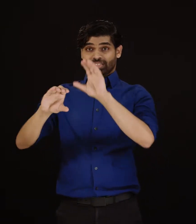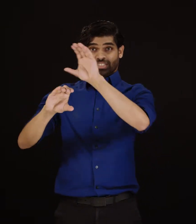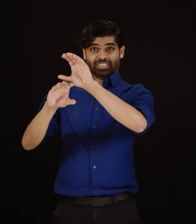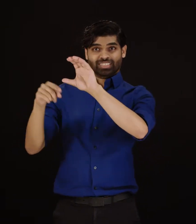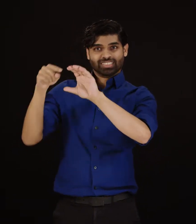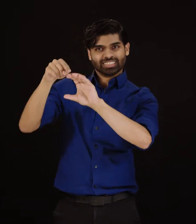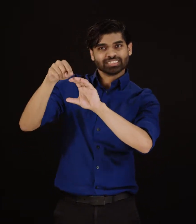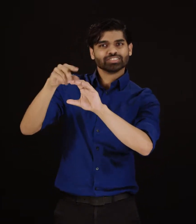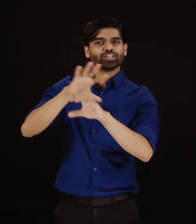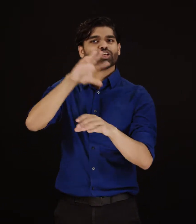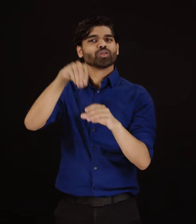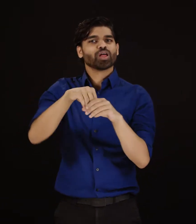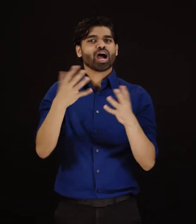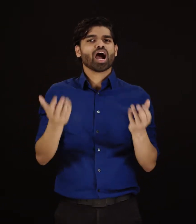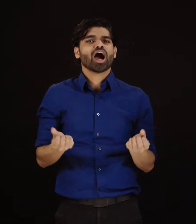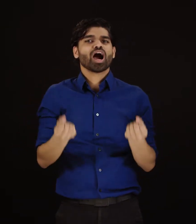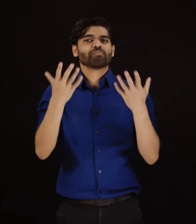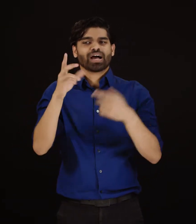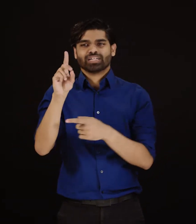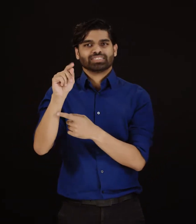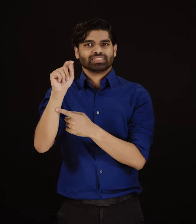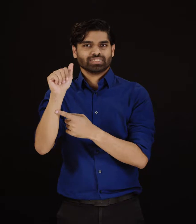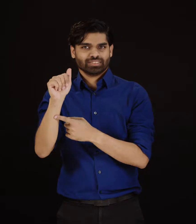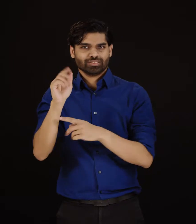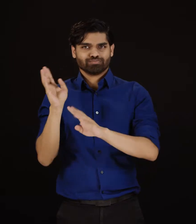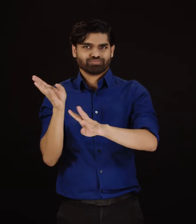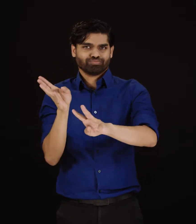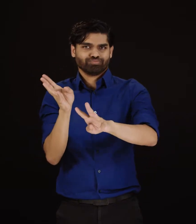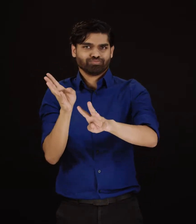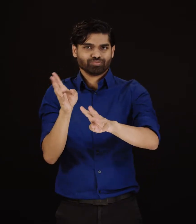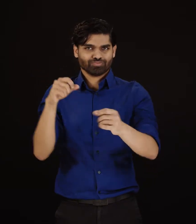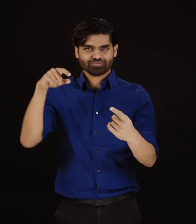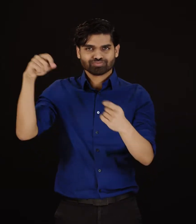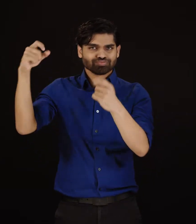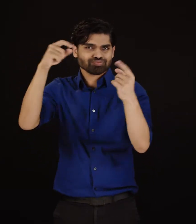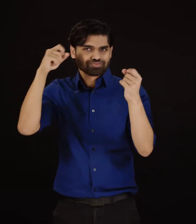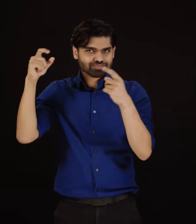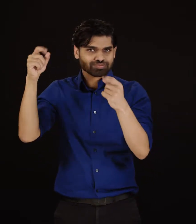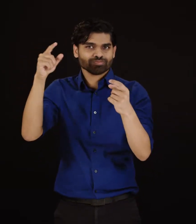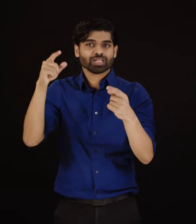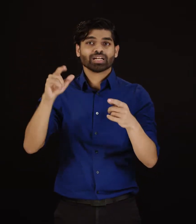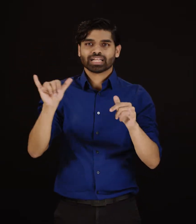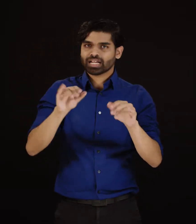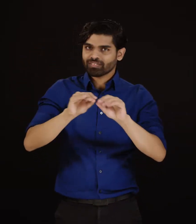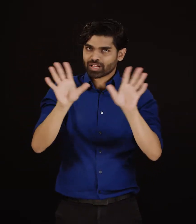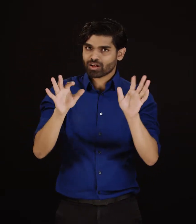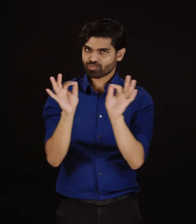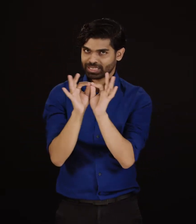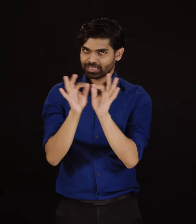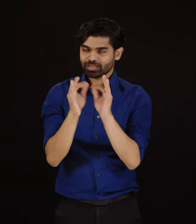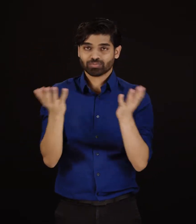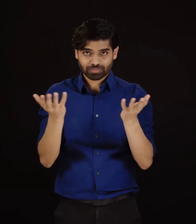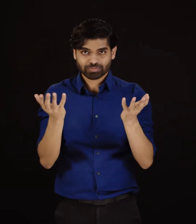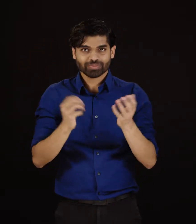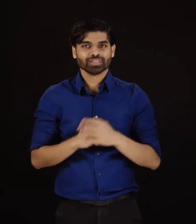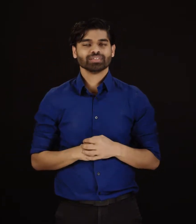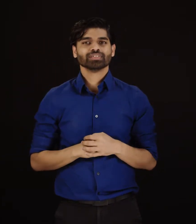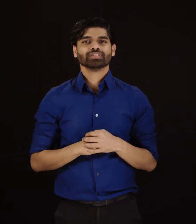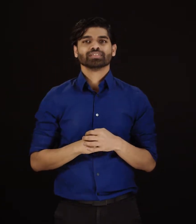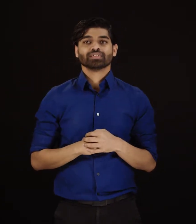have a data add-on automatically renewed every month. This is called a “Monthly Data Add-on”